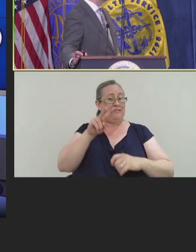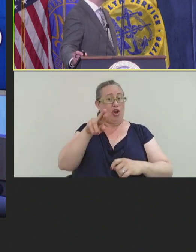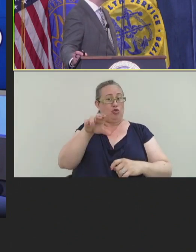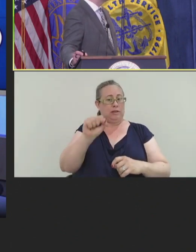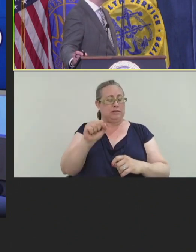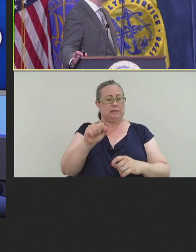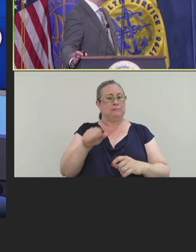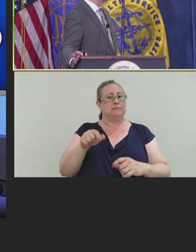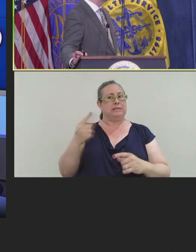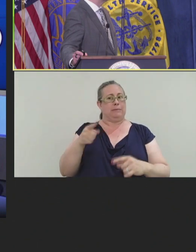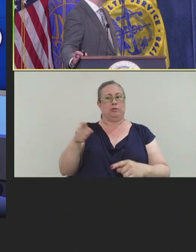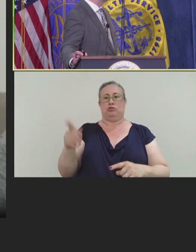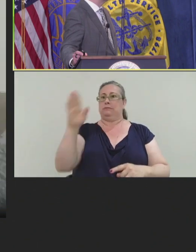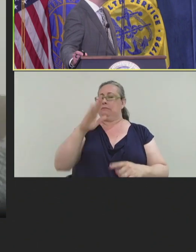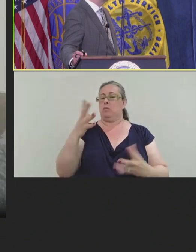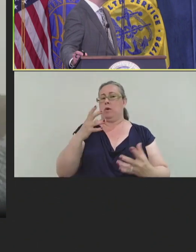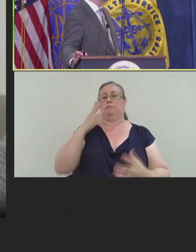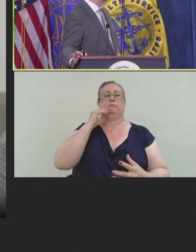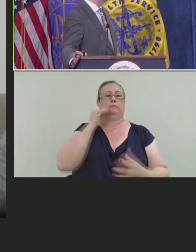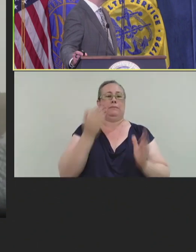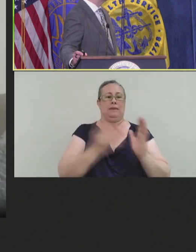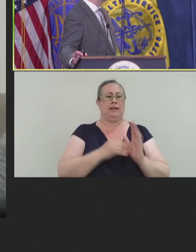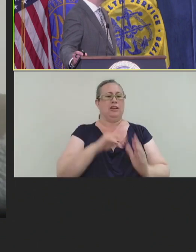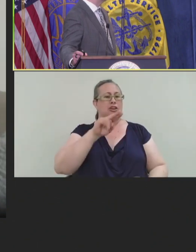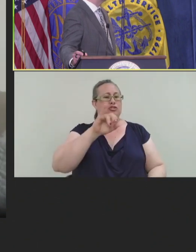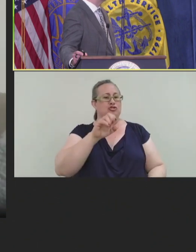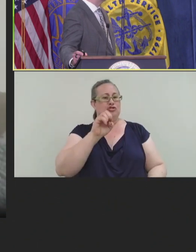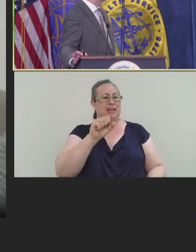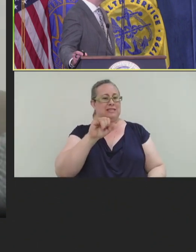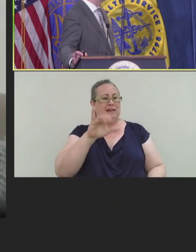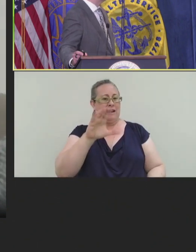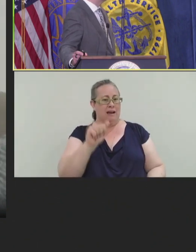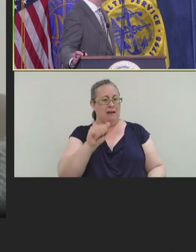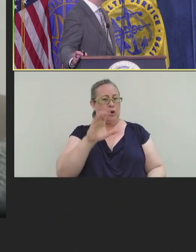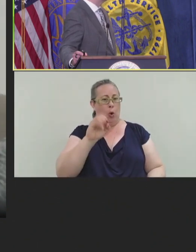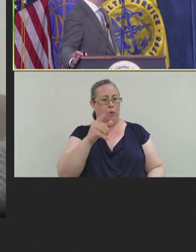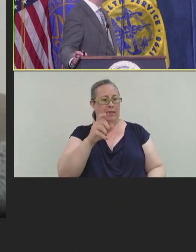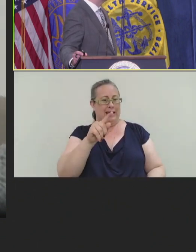to endure again. Jessica Coletti never thought it would happen to her family.